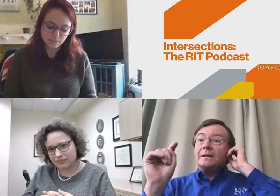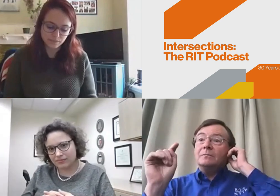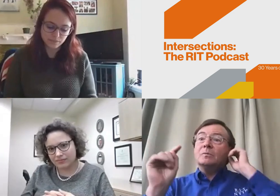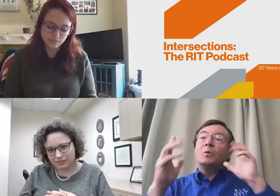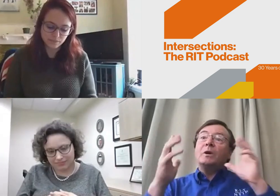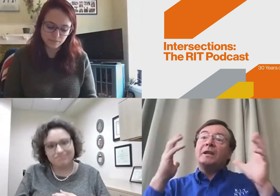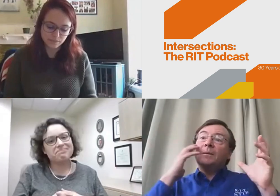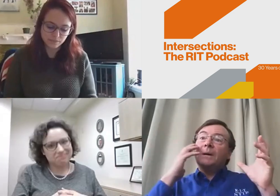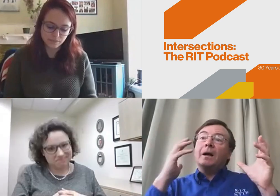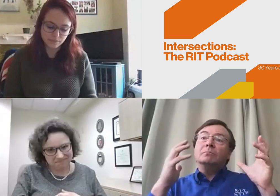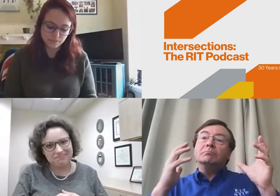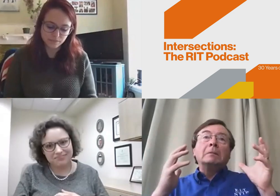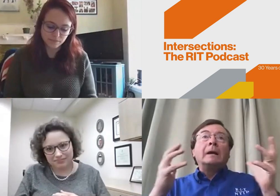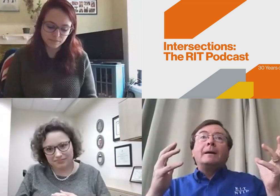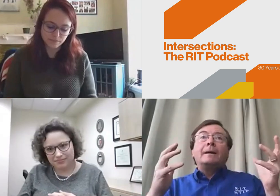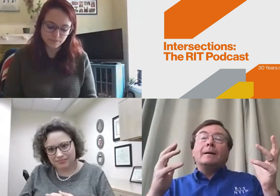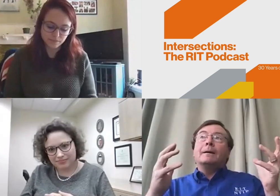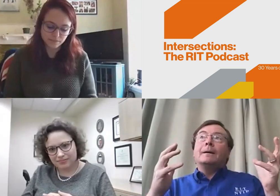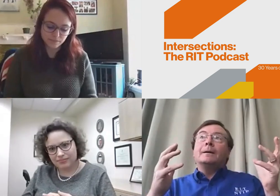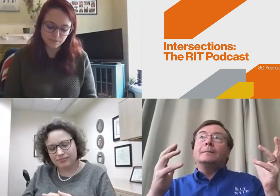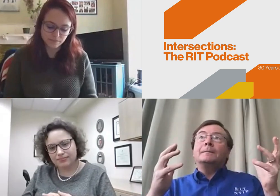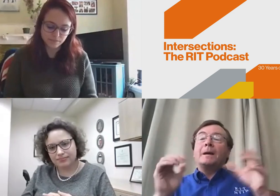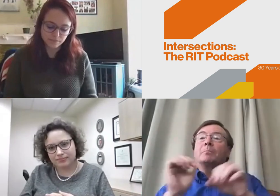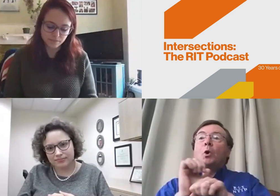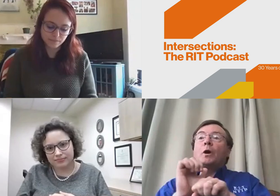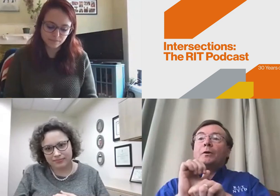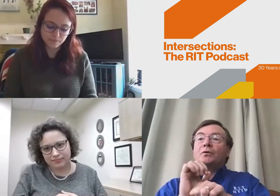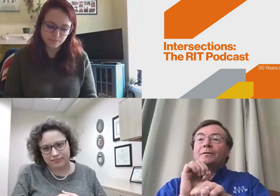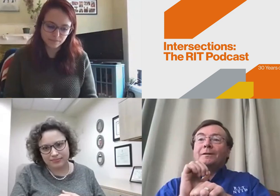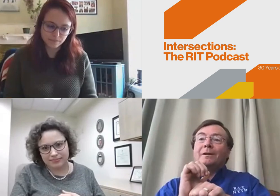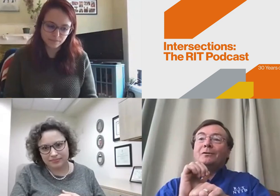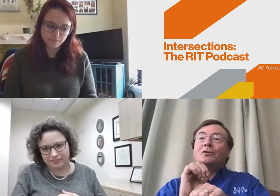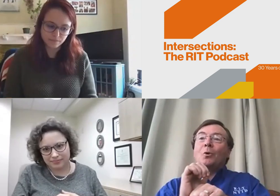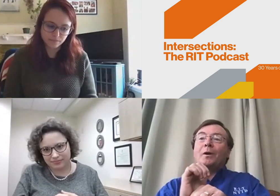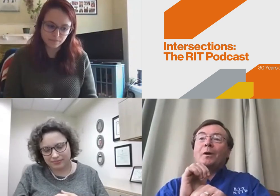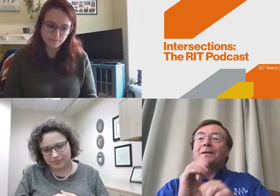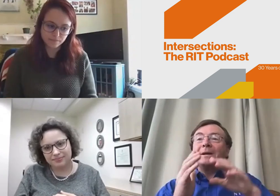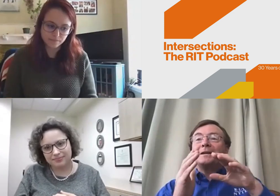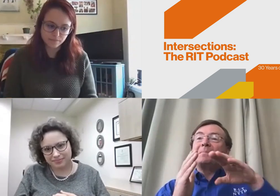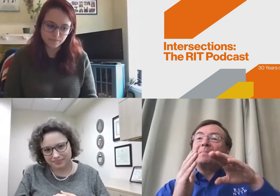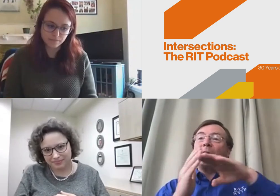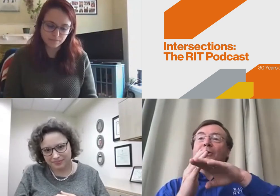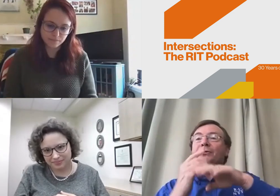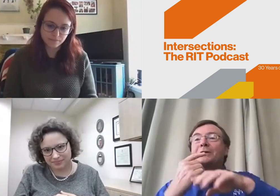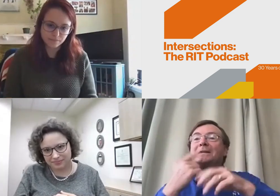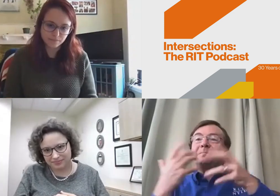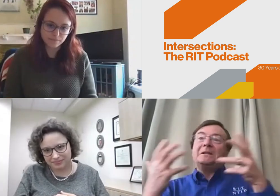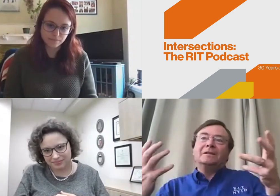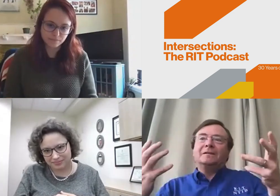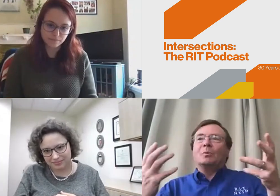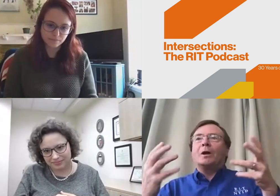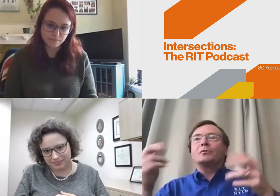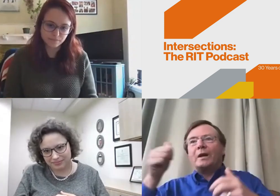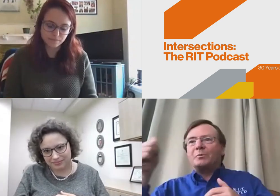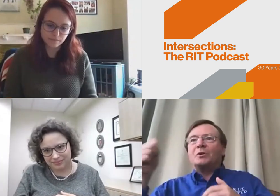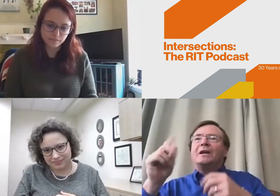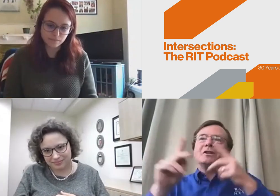When we think about employers, one of the biggest barriers has been, well, transportation